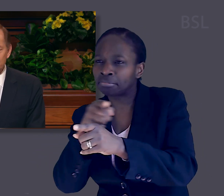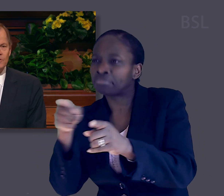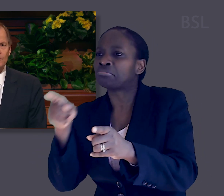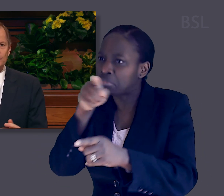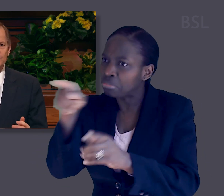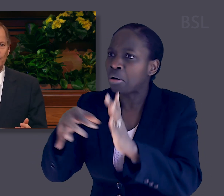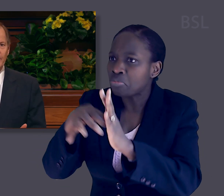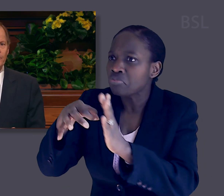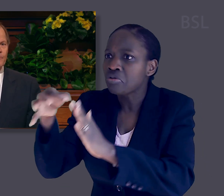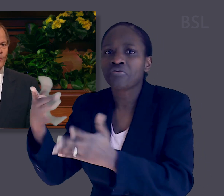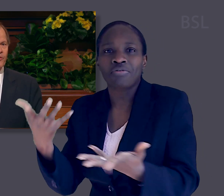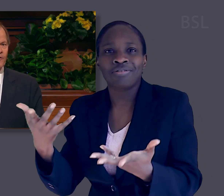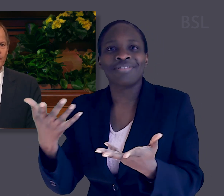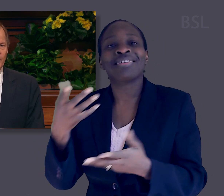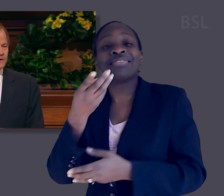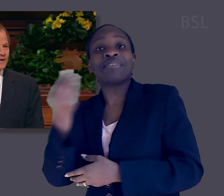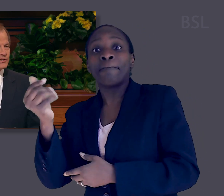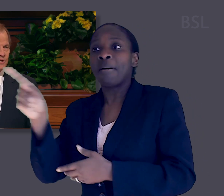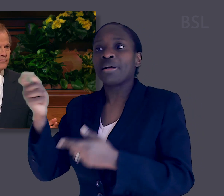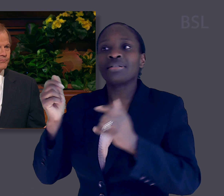This includes a greater and more thoughtful recognition of